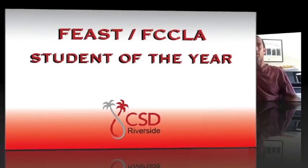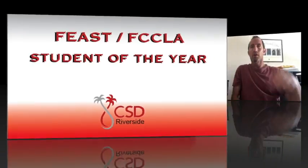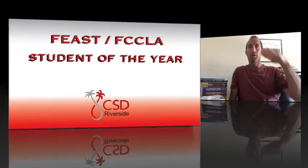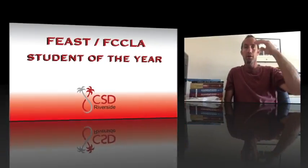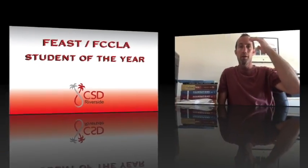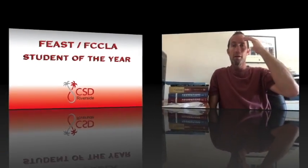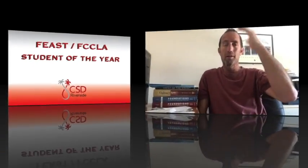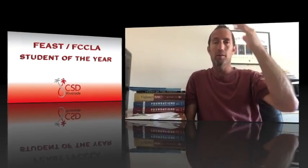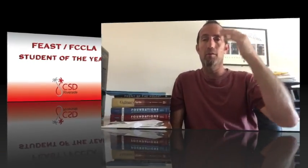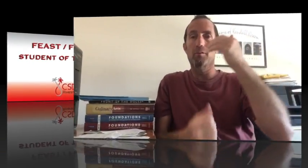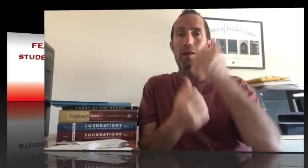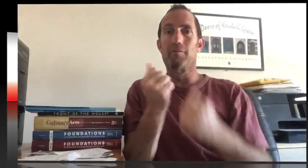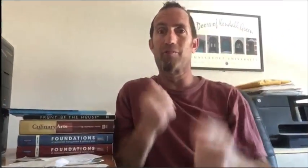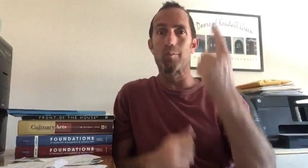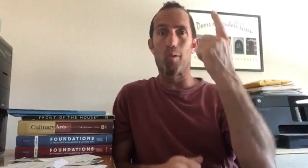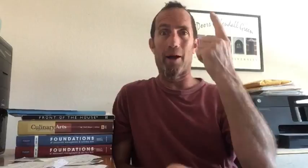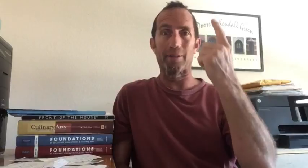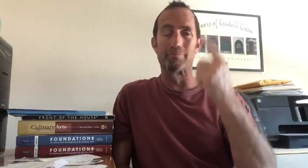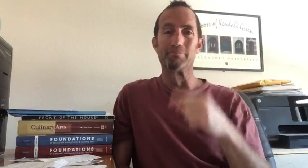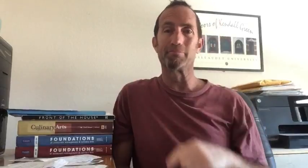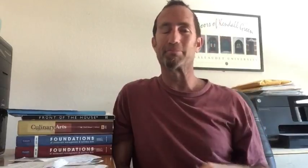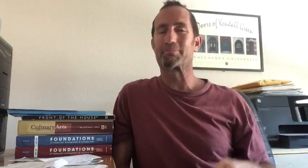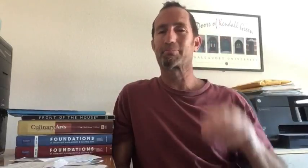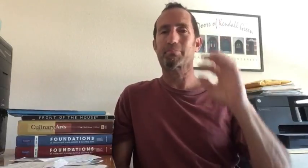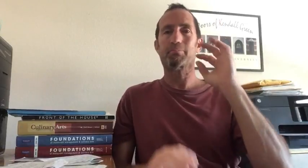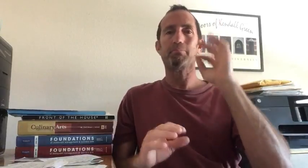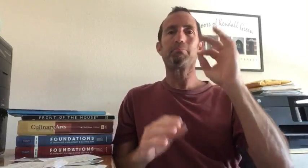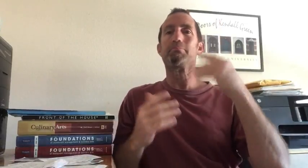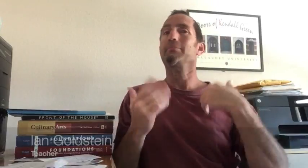Hi everyone. Well, here I am.